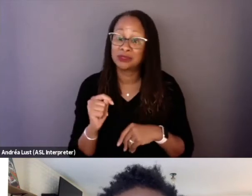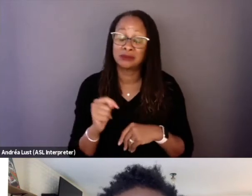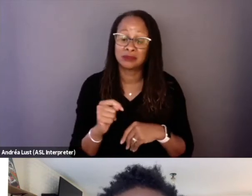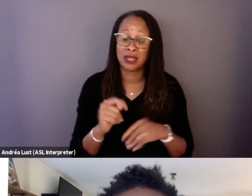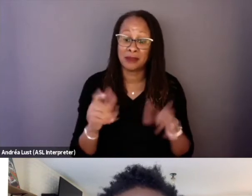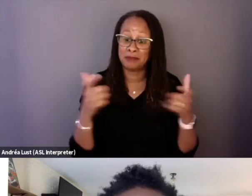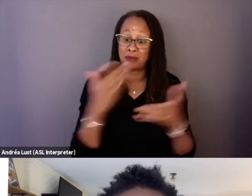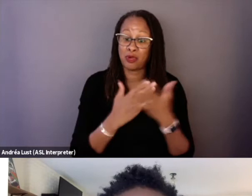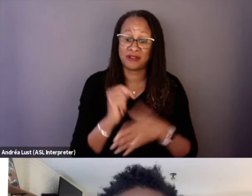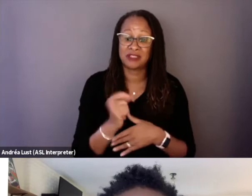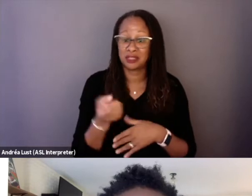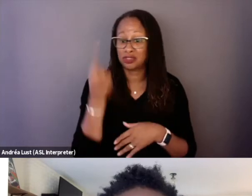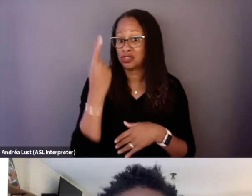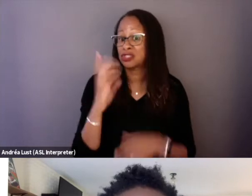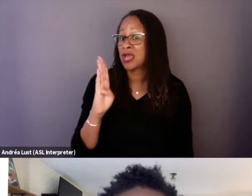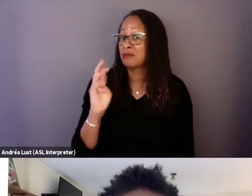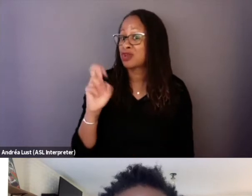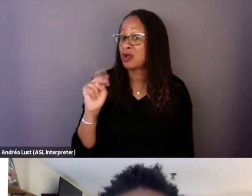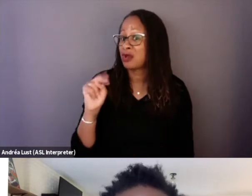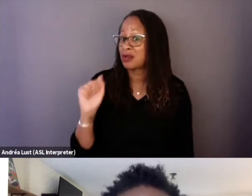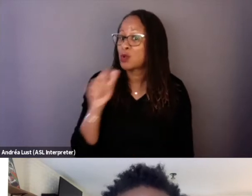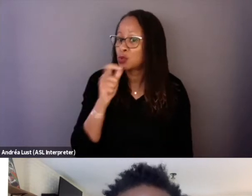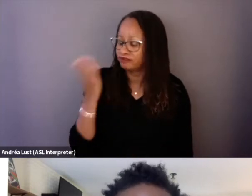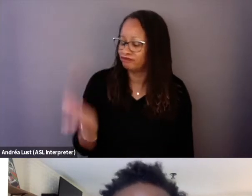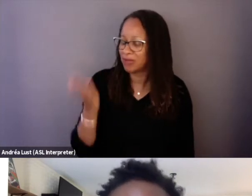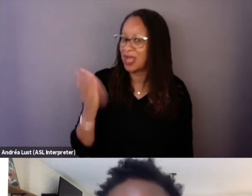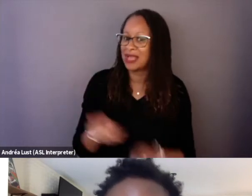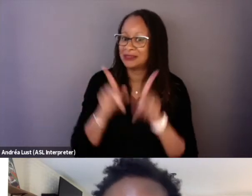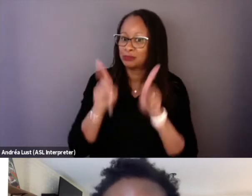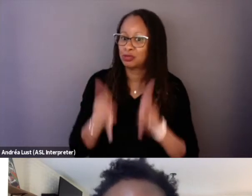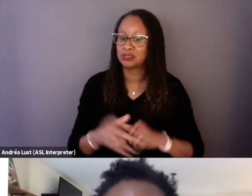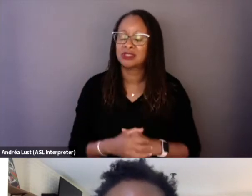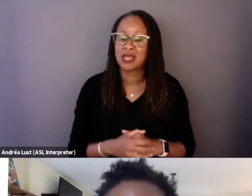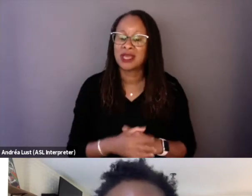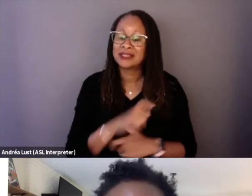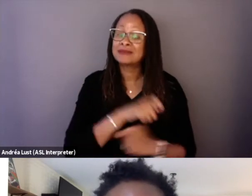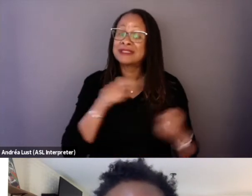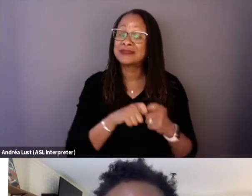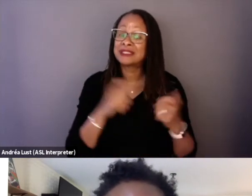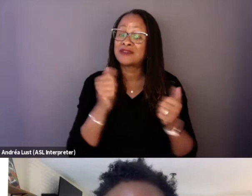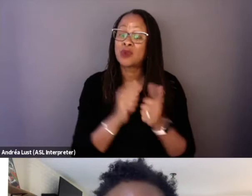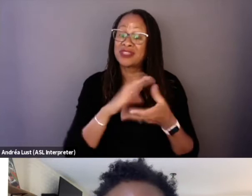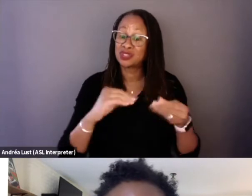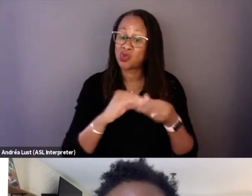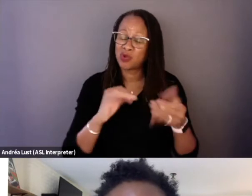who Breonna was as a person, you know? Especially with this narrative that kind of came out initially,